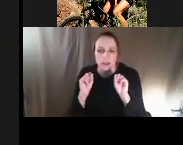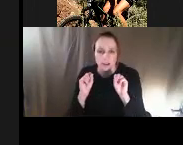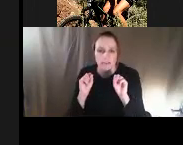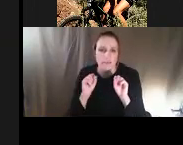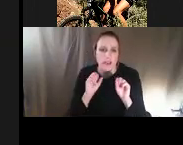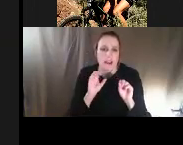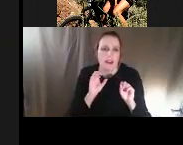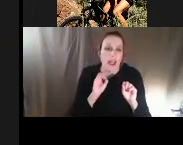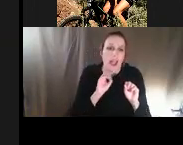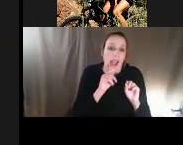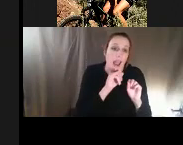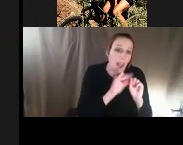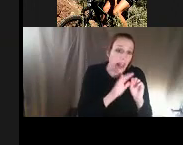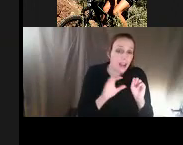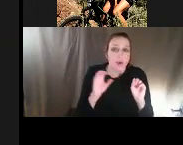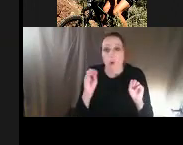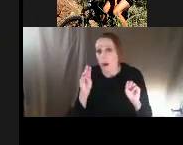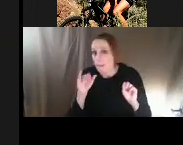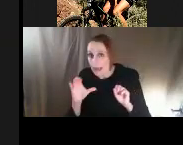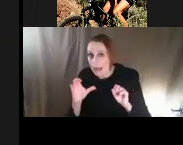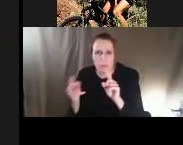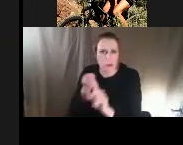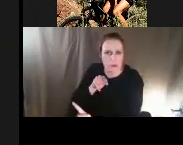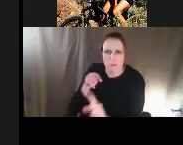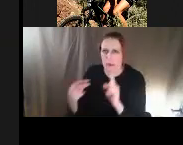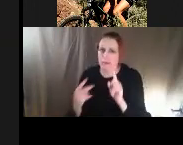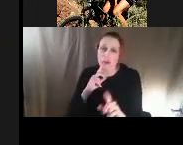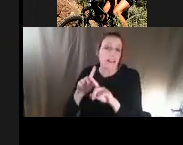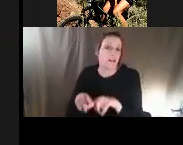A little combination of both, depending on the situation is going to be somewhat helpful.